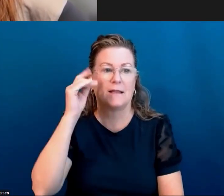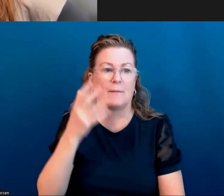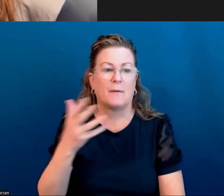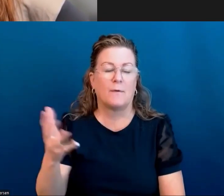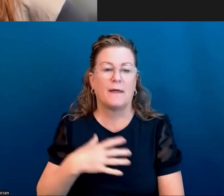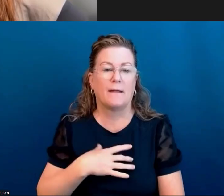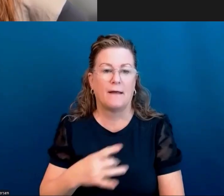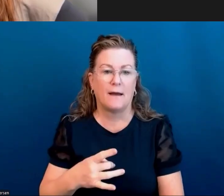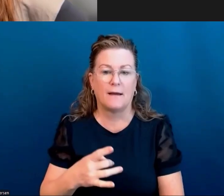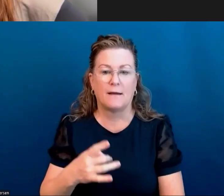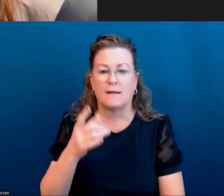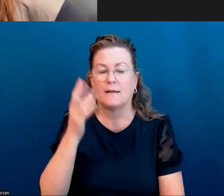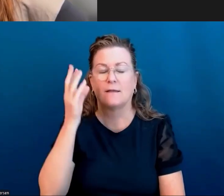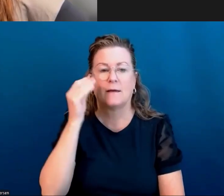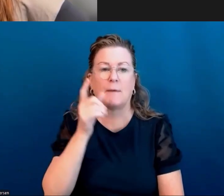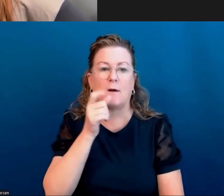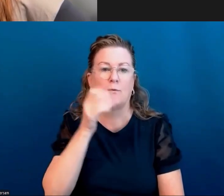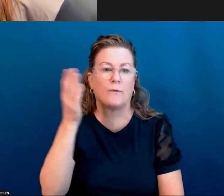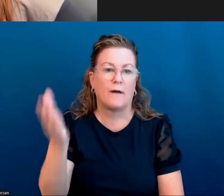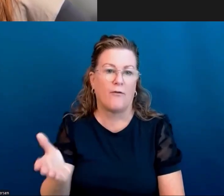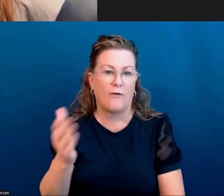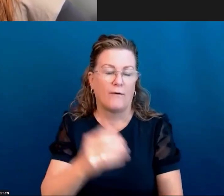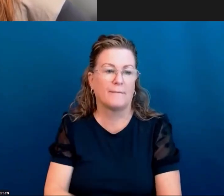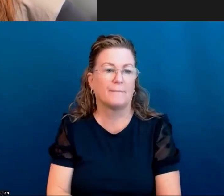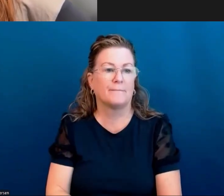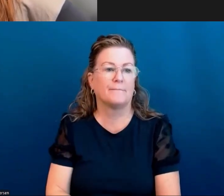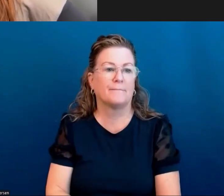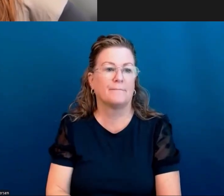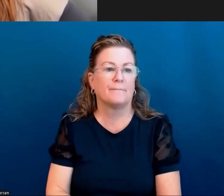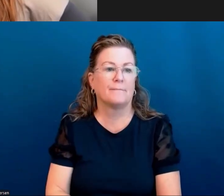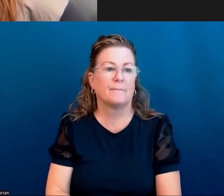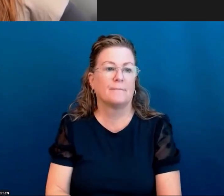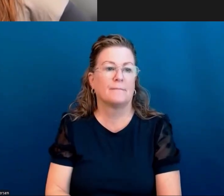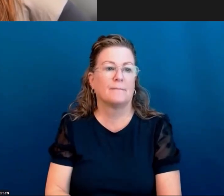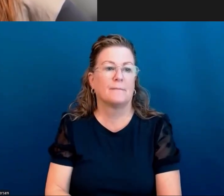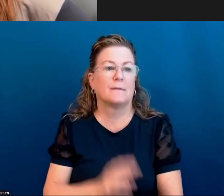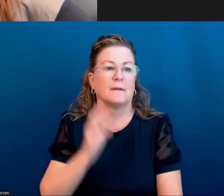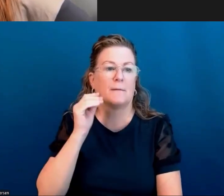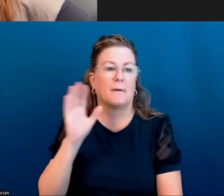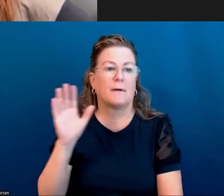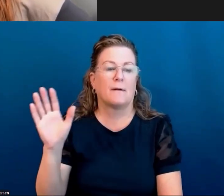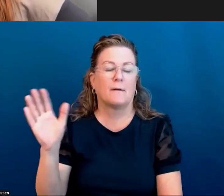about who they are, think about what they're intrigued by. Some